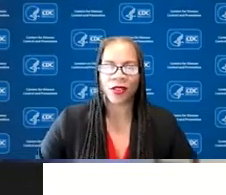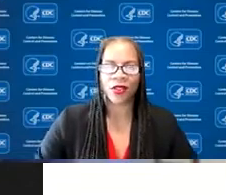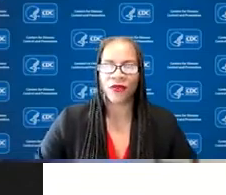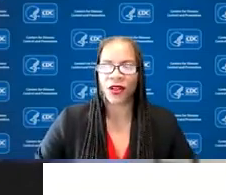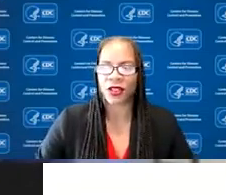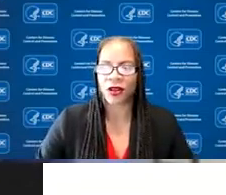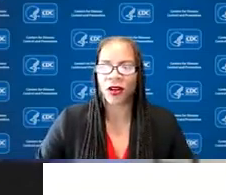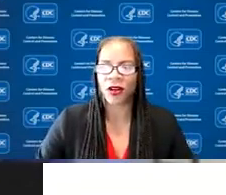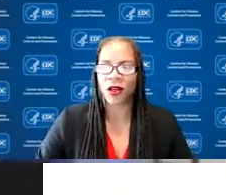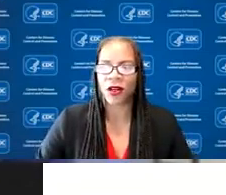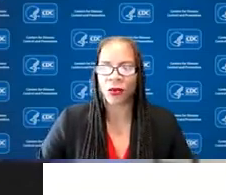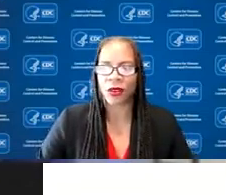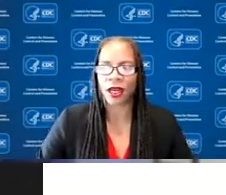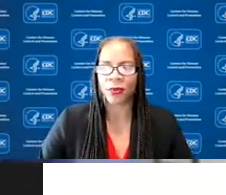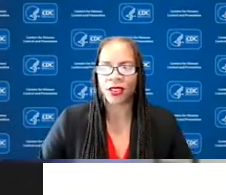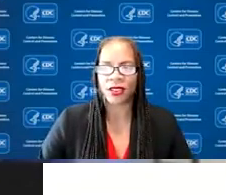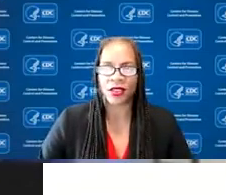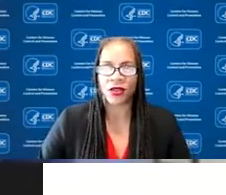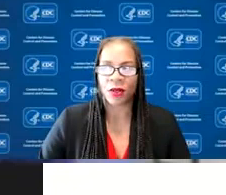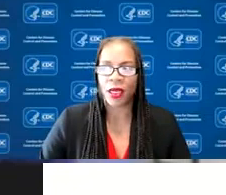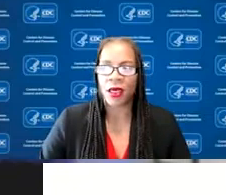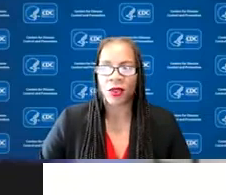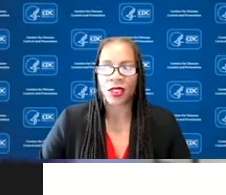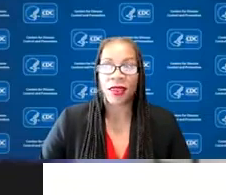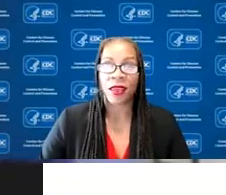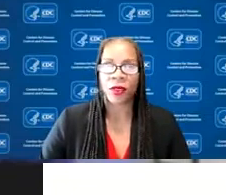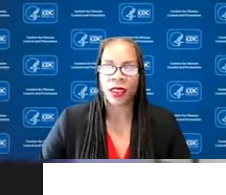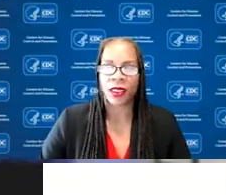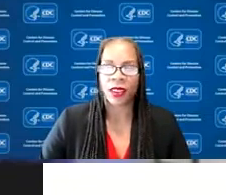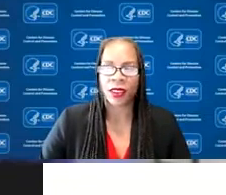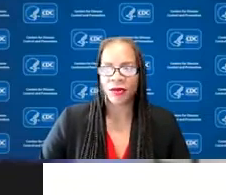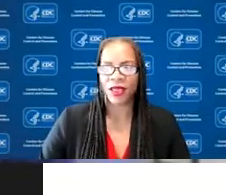during the first Gulf War, Operation Desert Storm, which I think really prepared me for